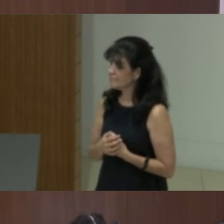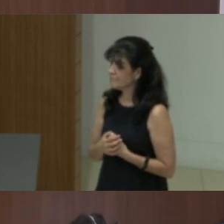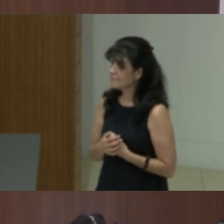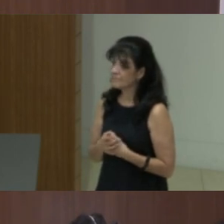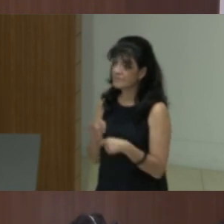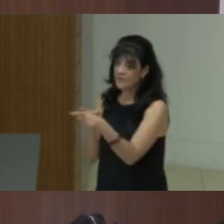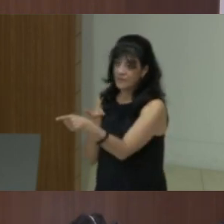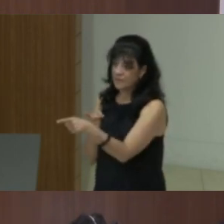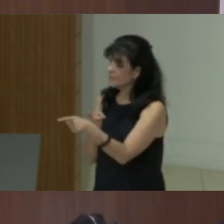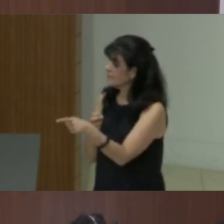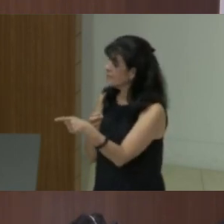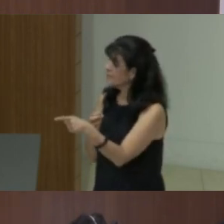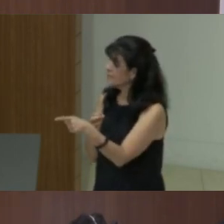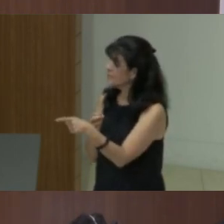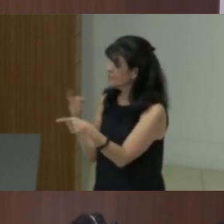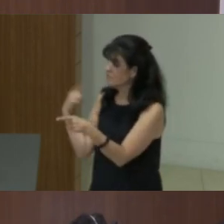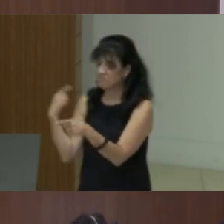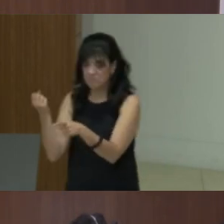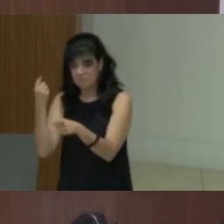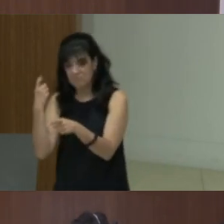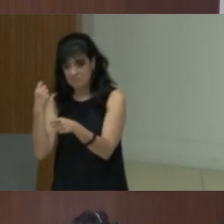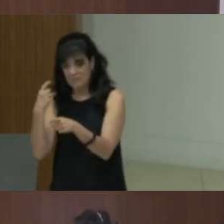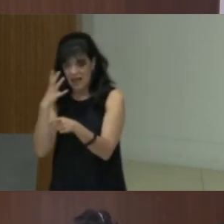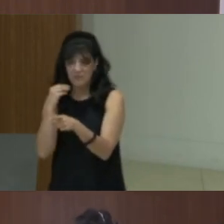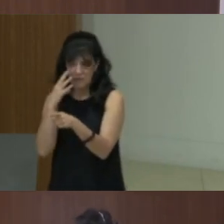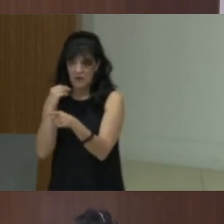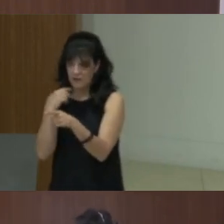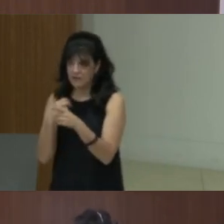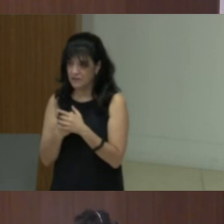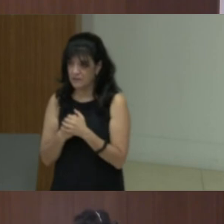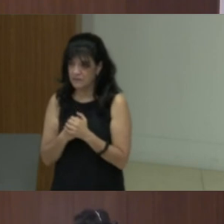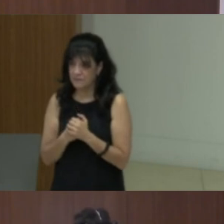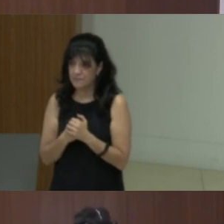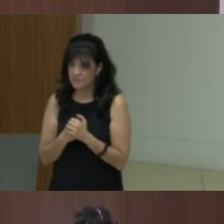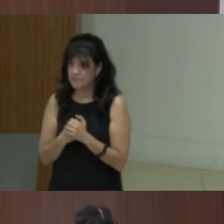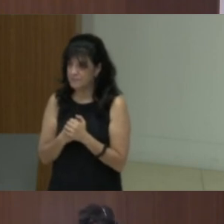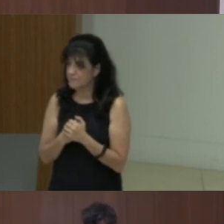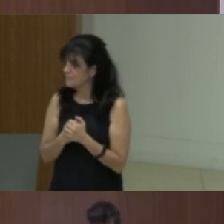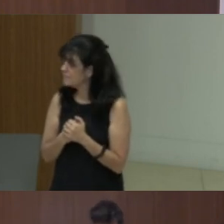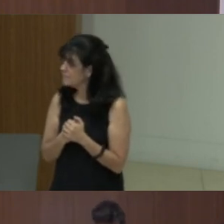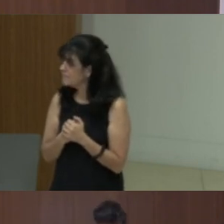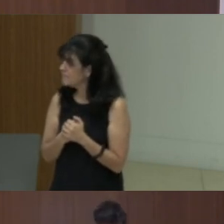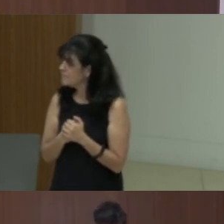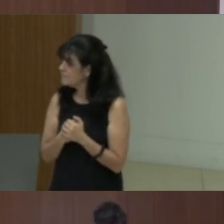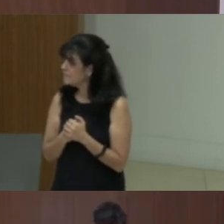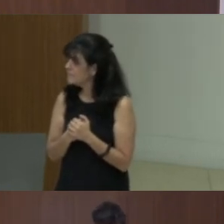Anne has... Do you understand that? She has an experience of a friend with cerebral palsy. Did you understand? Do you need me to translate?